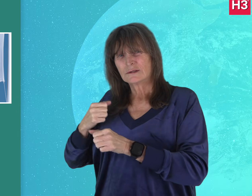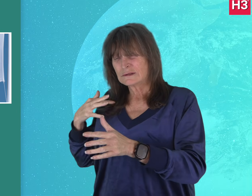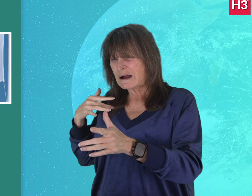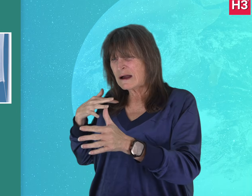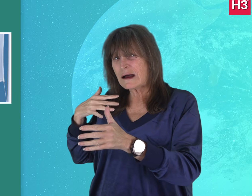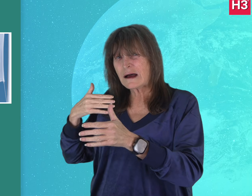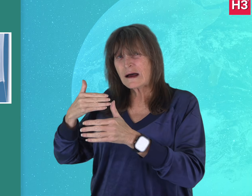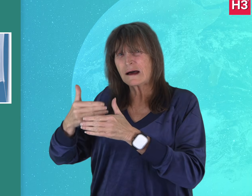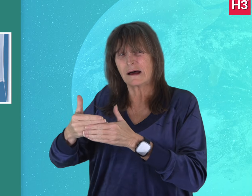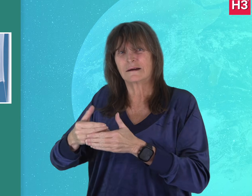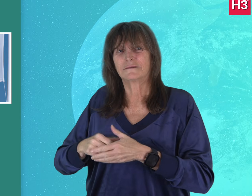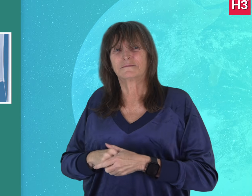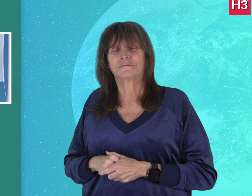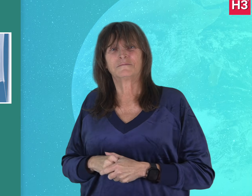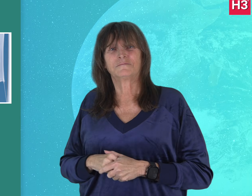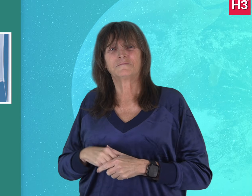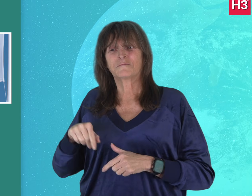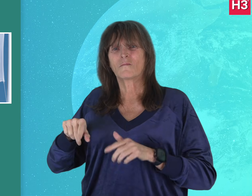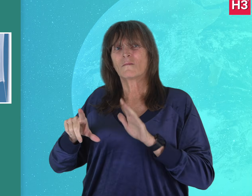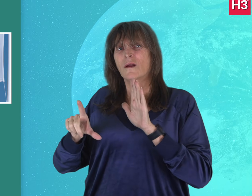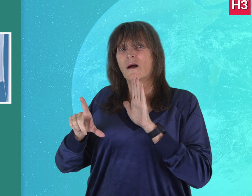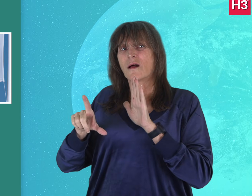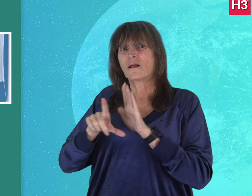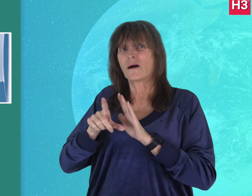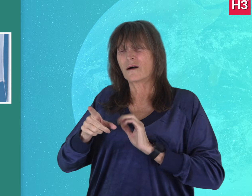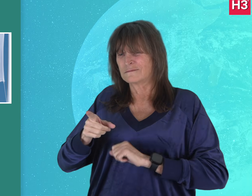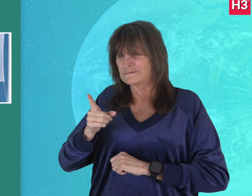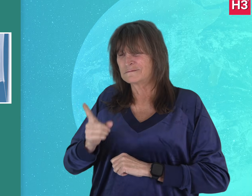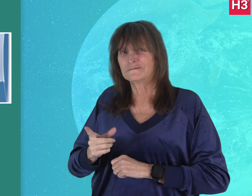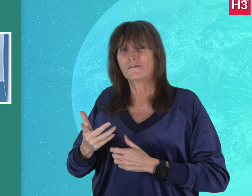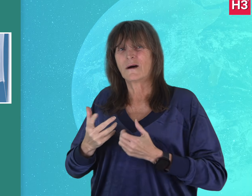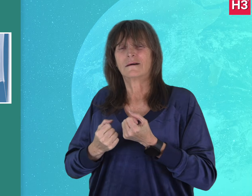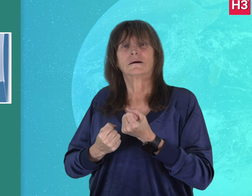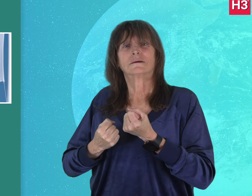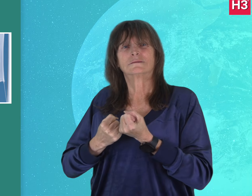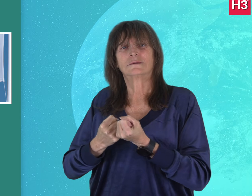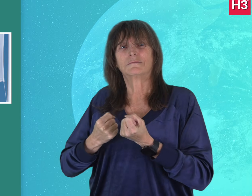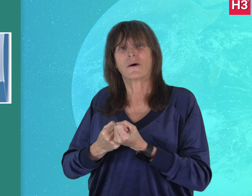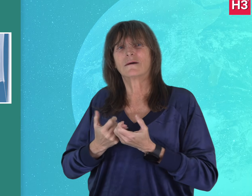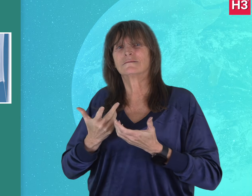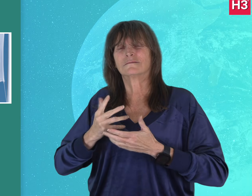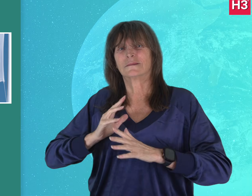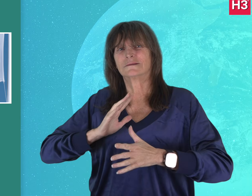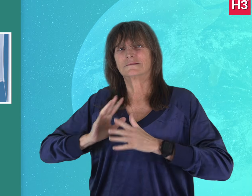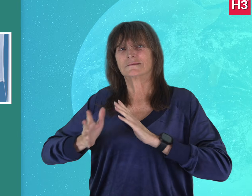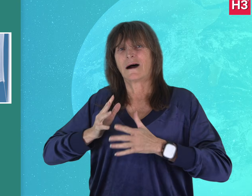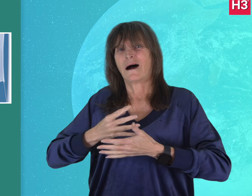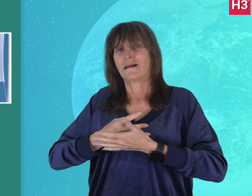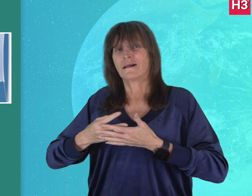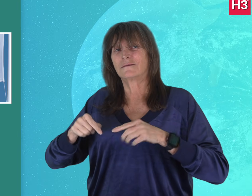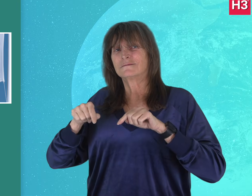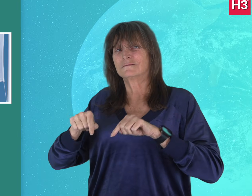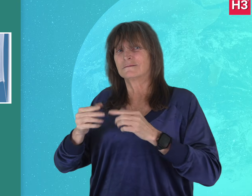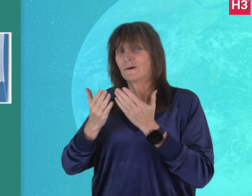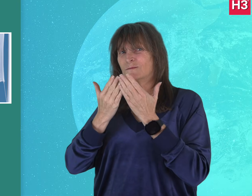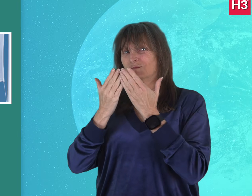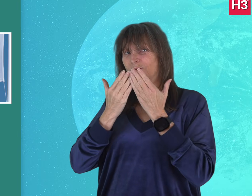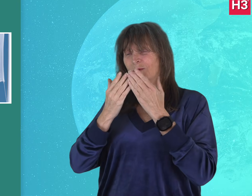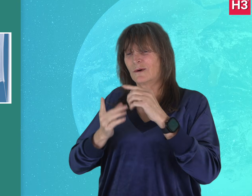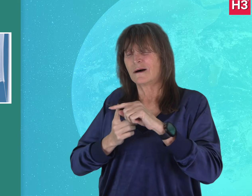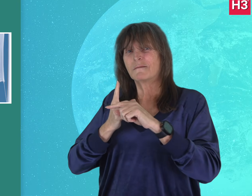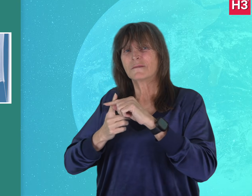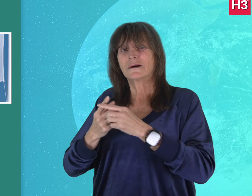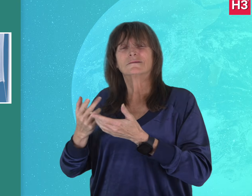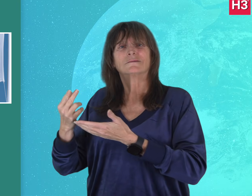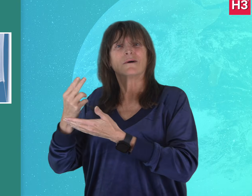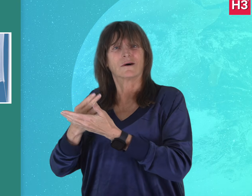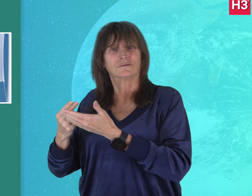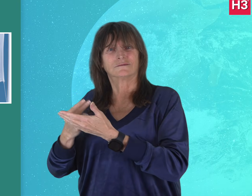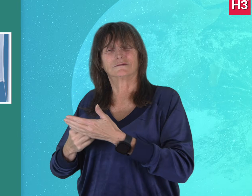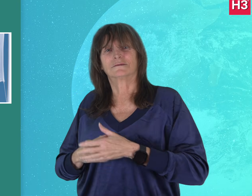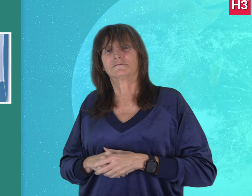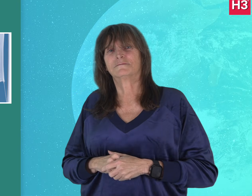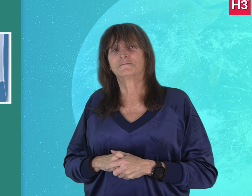in education and the arts. This was a major victory. In Rwanda,